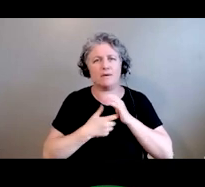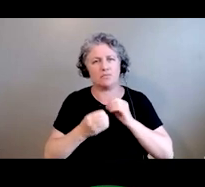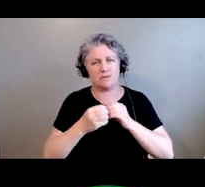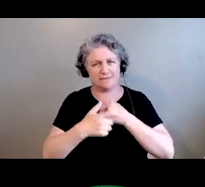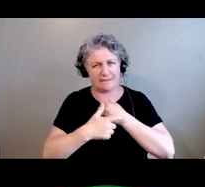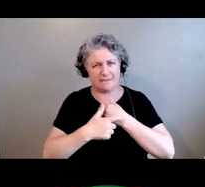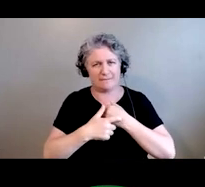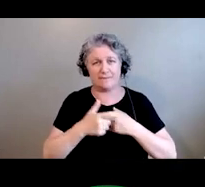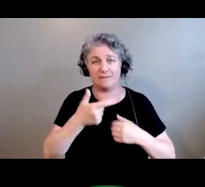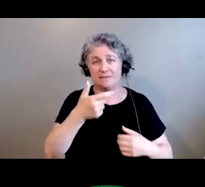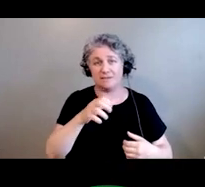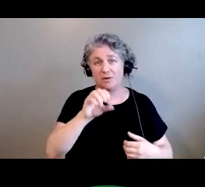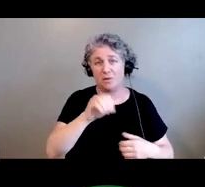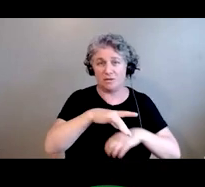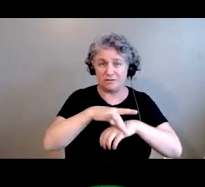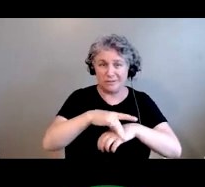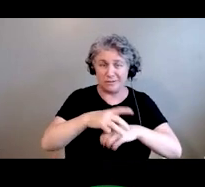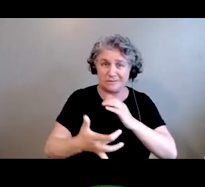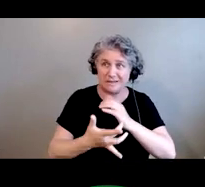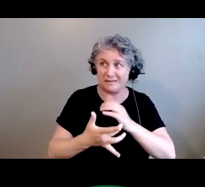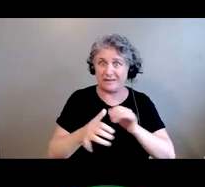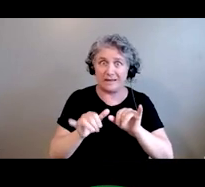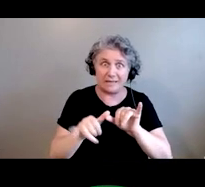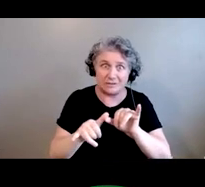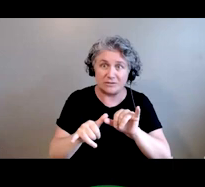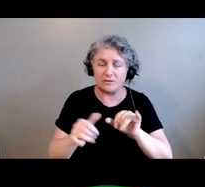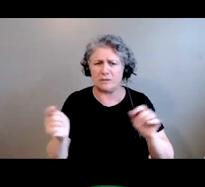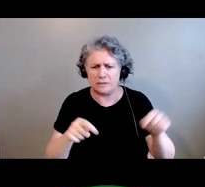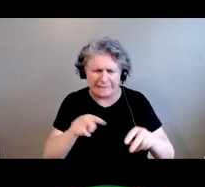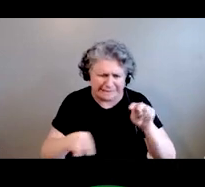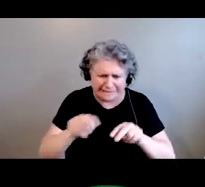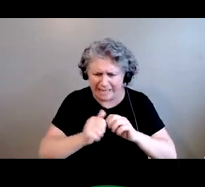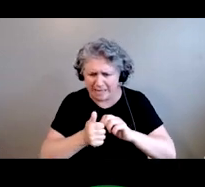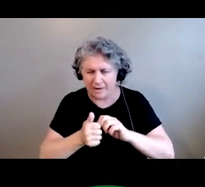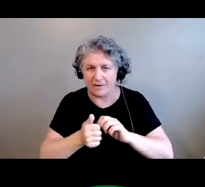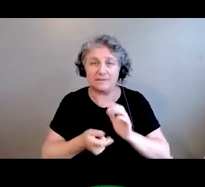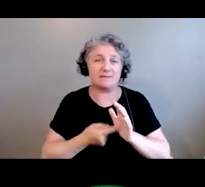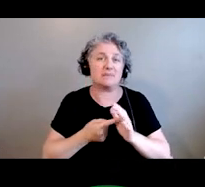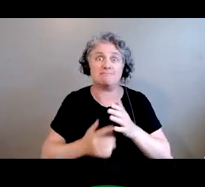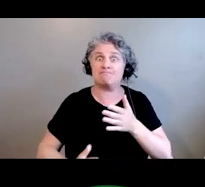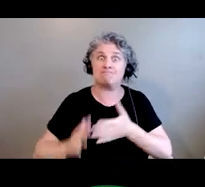A priority to make the trail return to the level of accessibility that it was before.